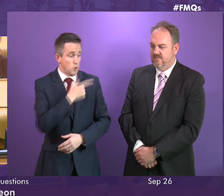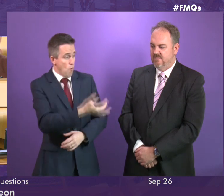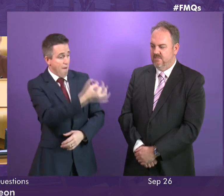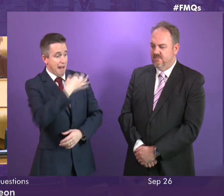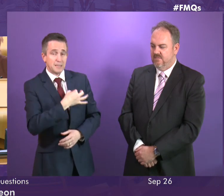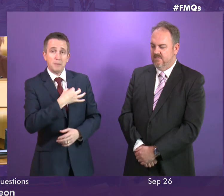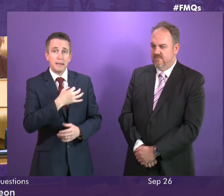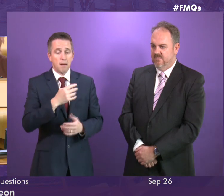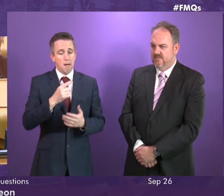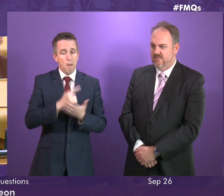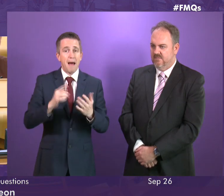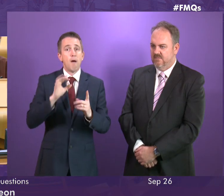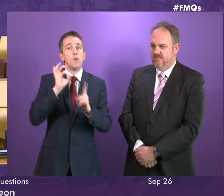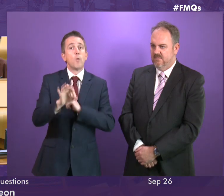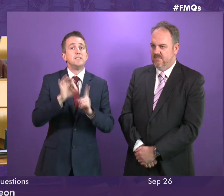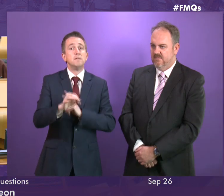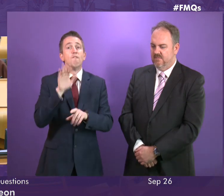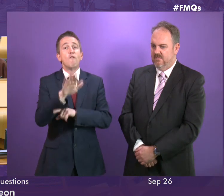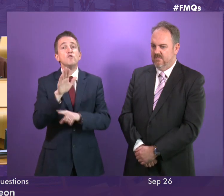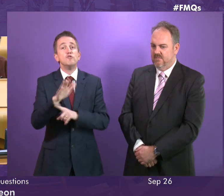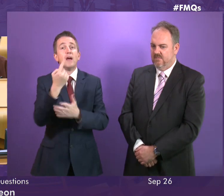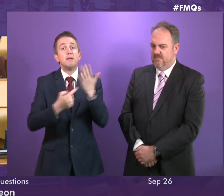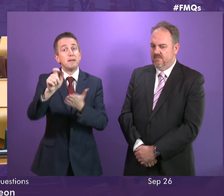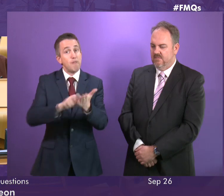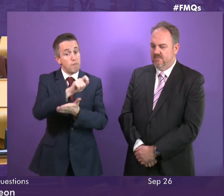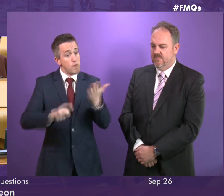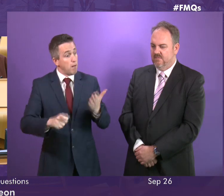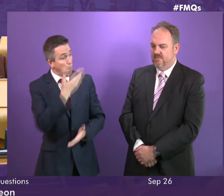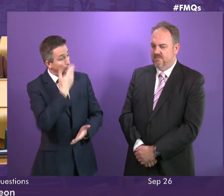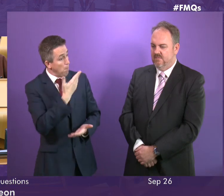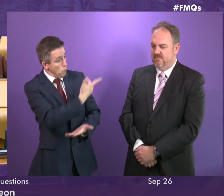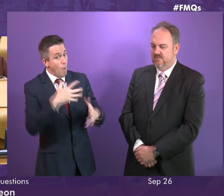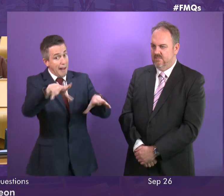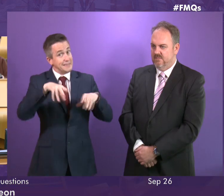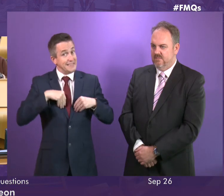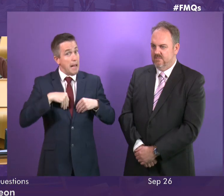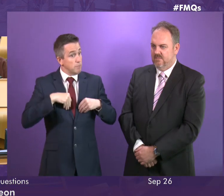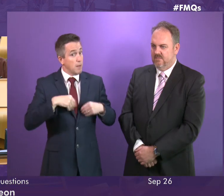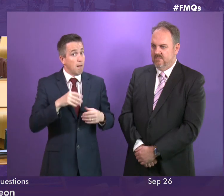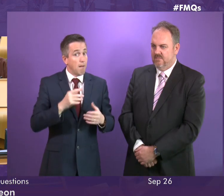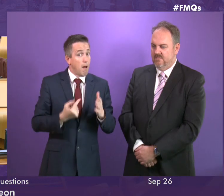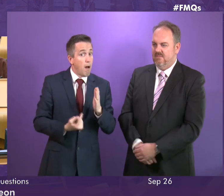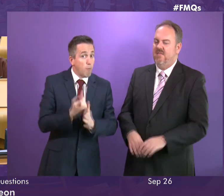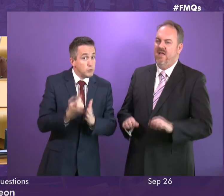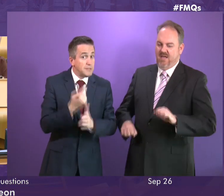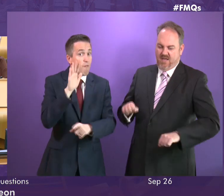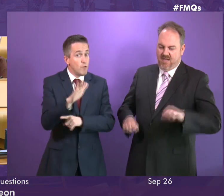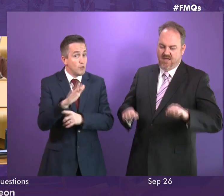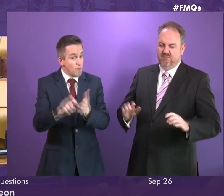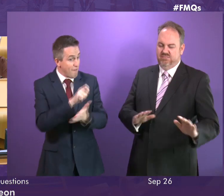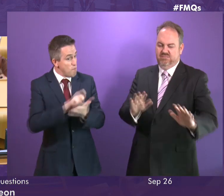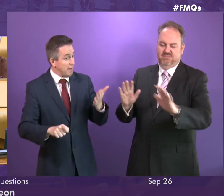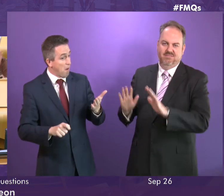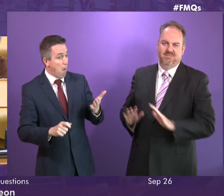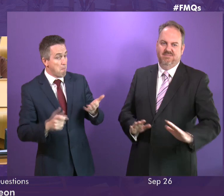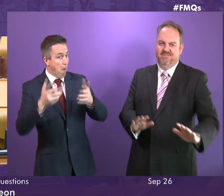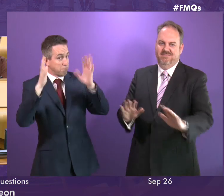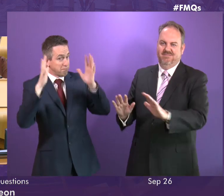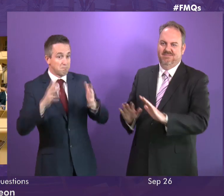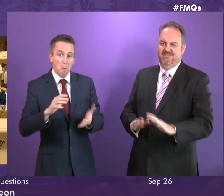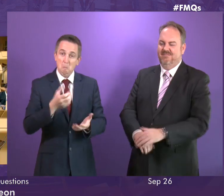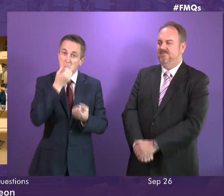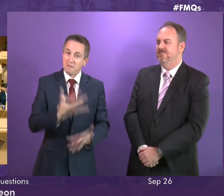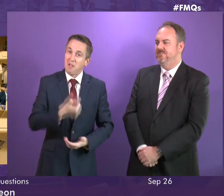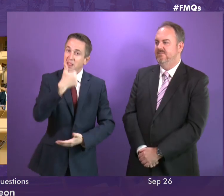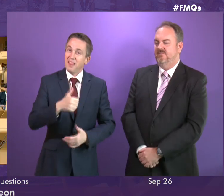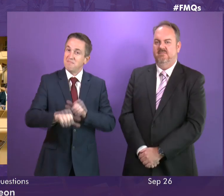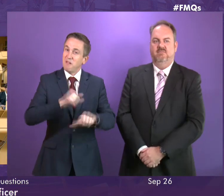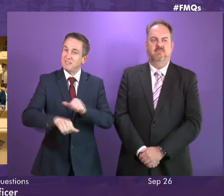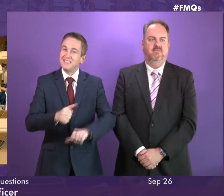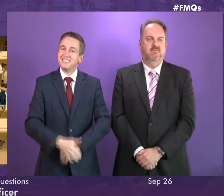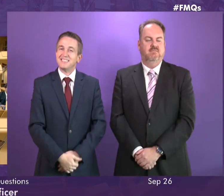about the question for an independence referendum, he now appears to be accepting that one is